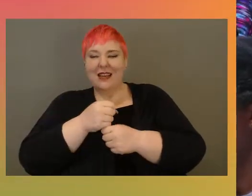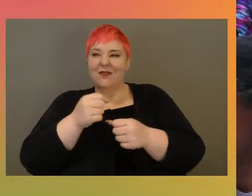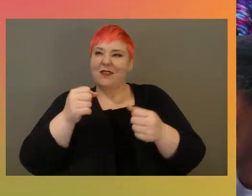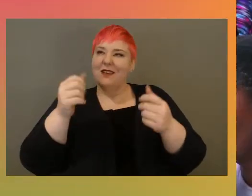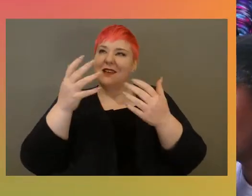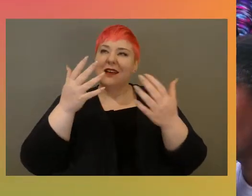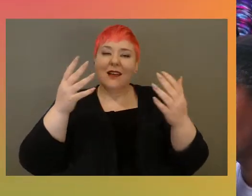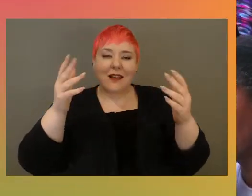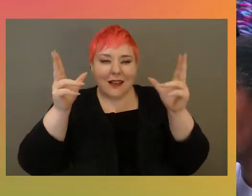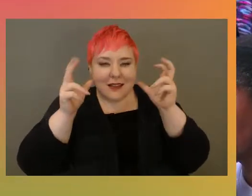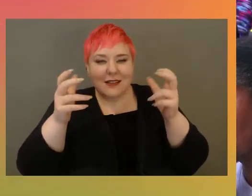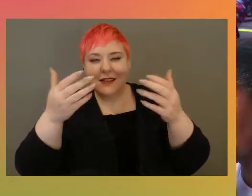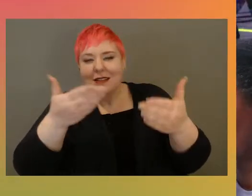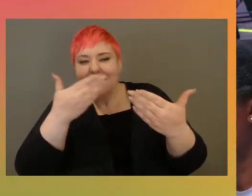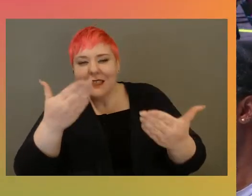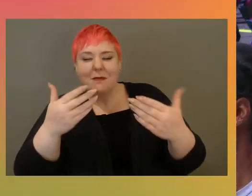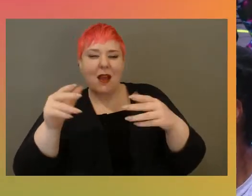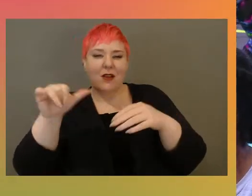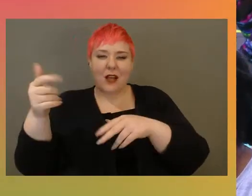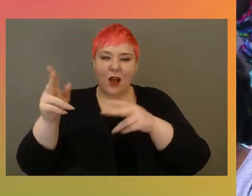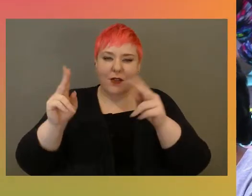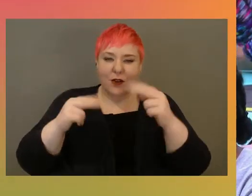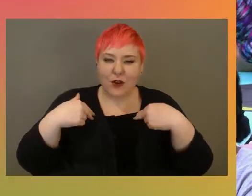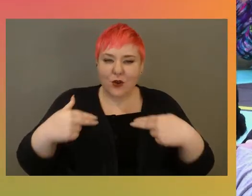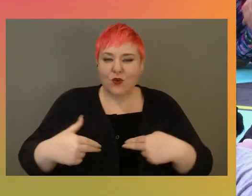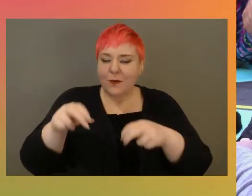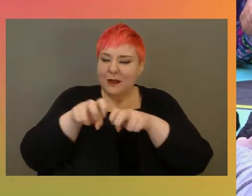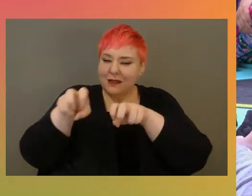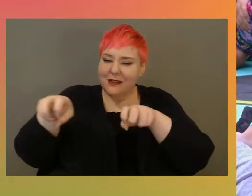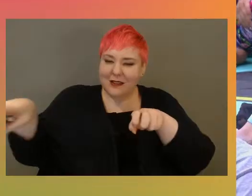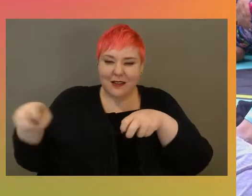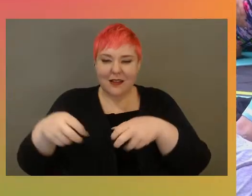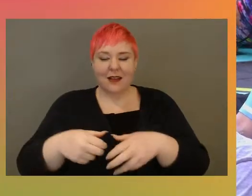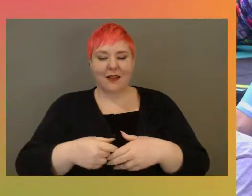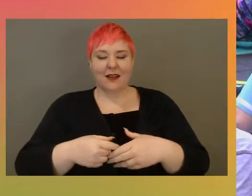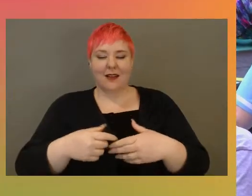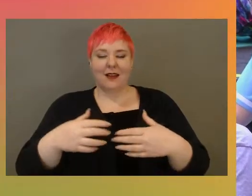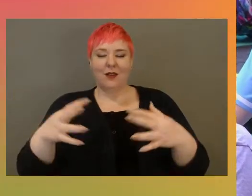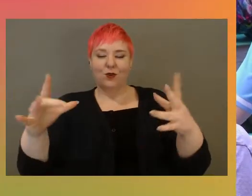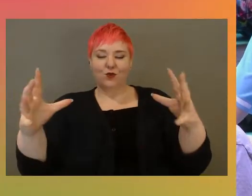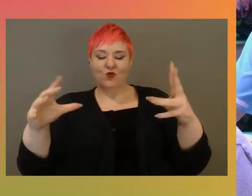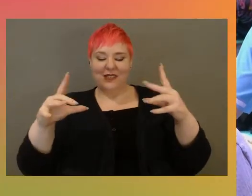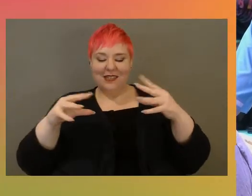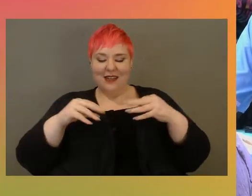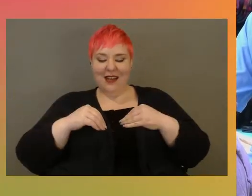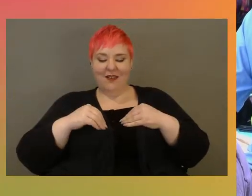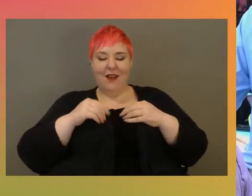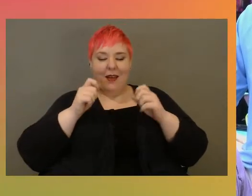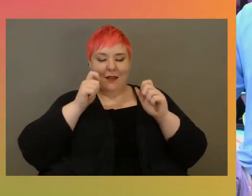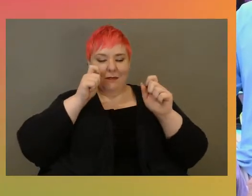THE MIRACLE OF BEING HERE RIGHT NOW. RECEIVE THE COLORS AND SHAPES